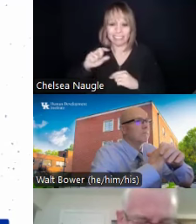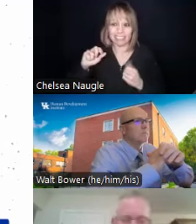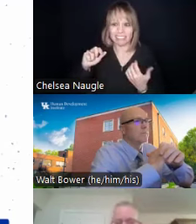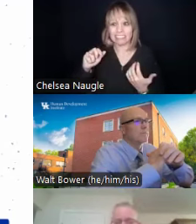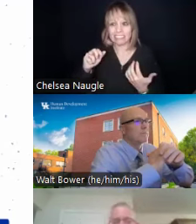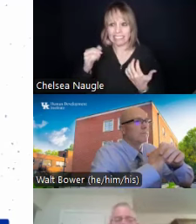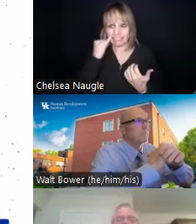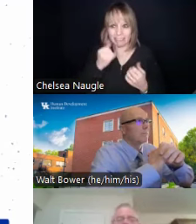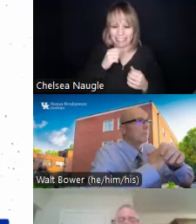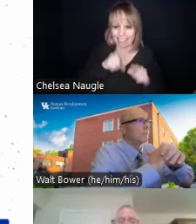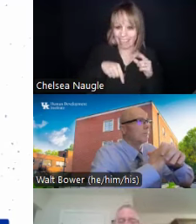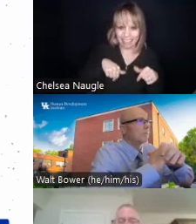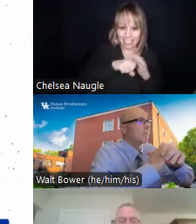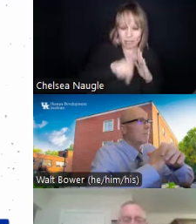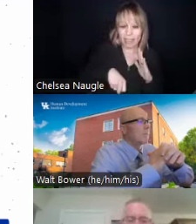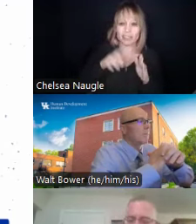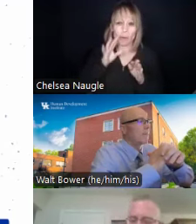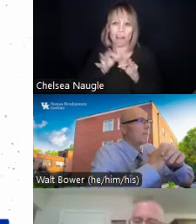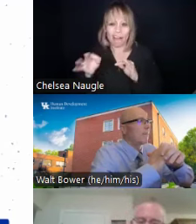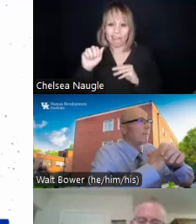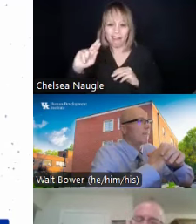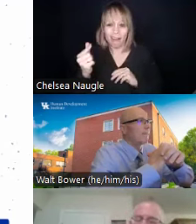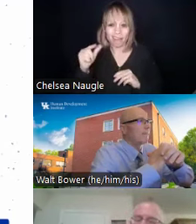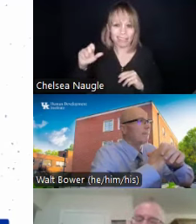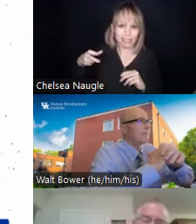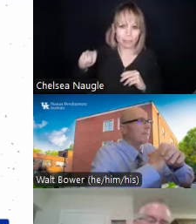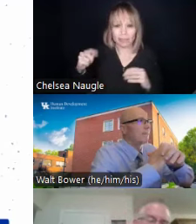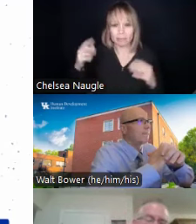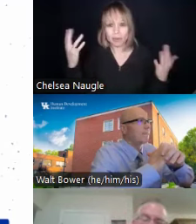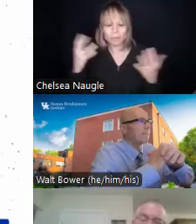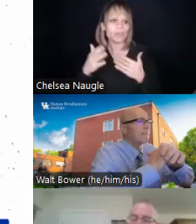see how that goes. Um but anyhow you can all see the titles there. A lot of this is baked on based on my doctoral